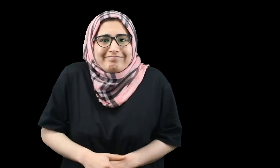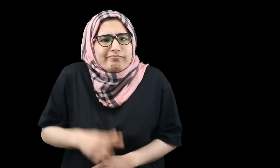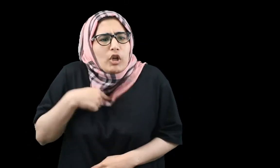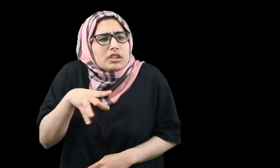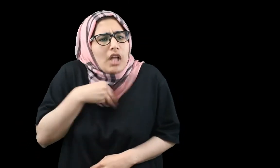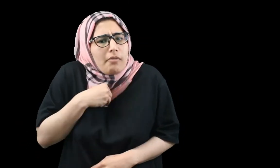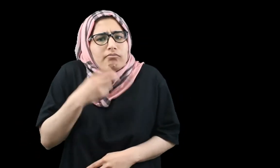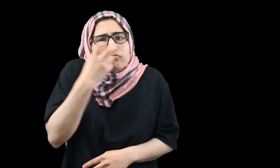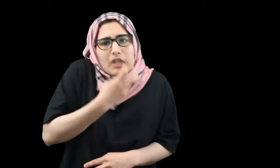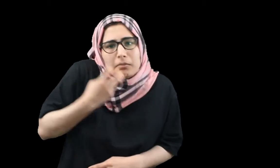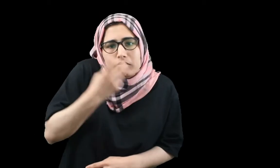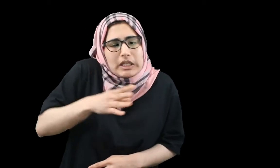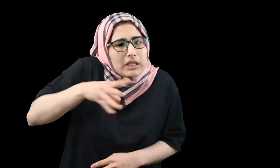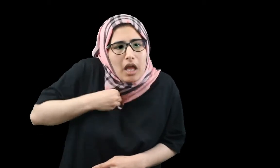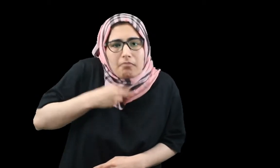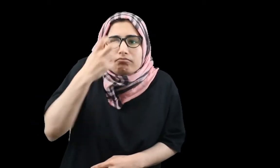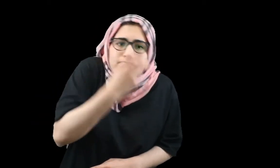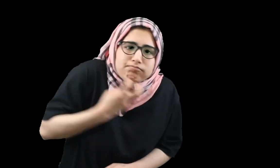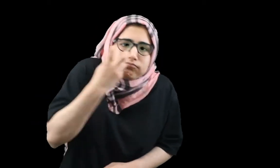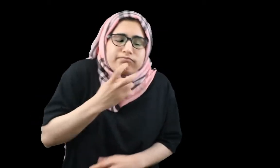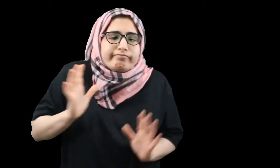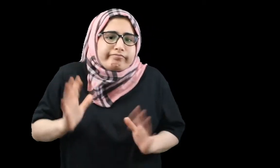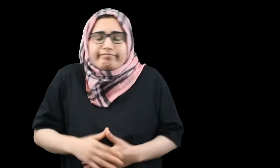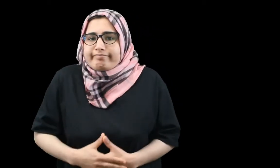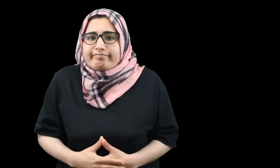I just had to accept their beliefs and only use speech.